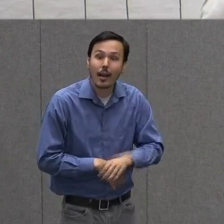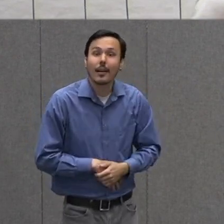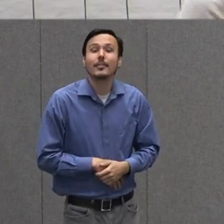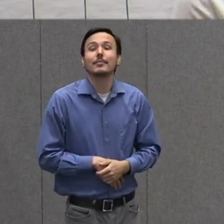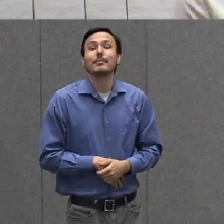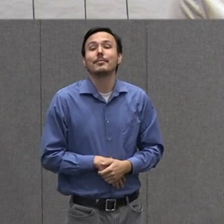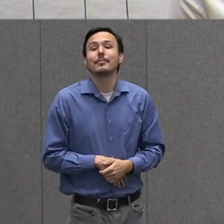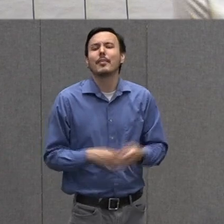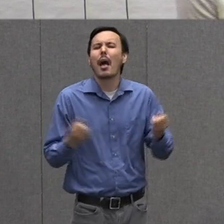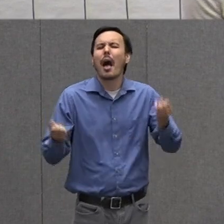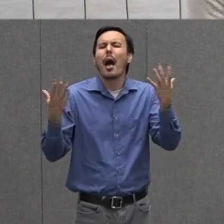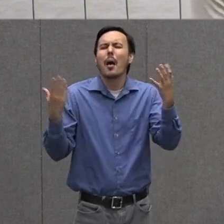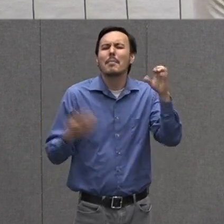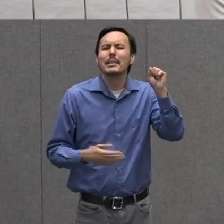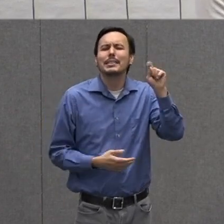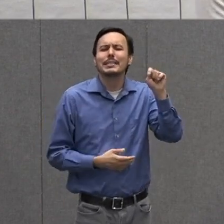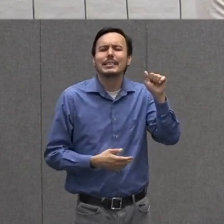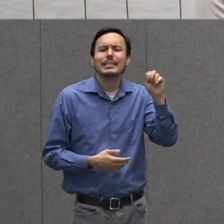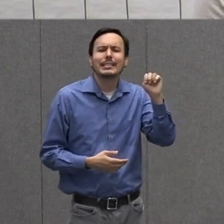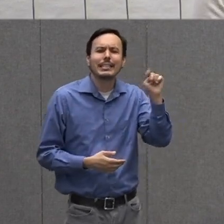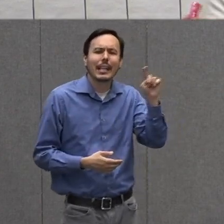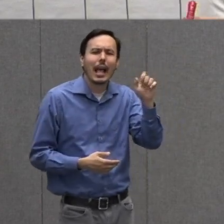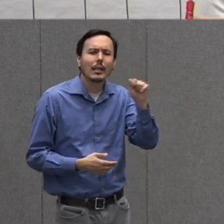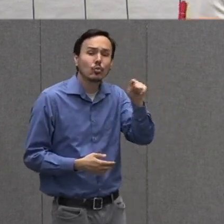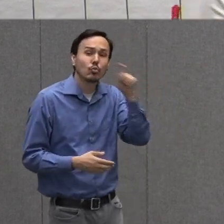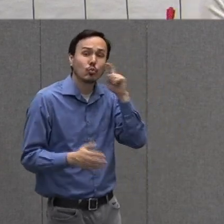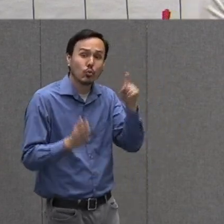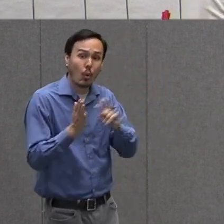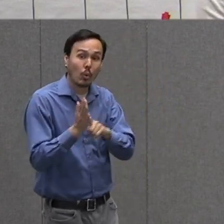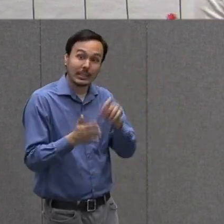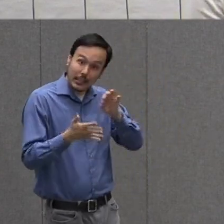How many stanzas were in this poem? Will you count them with me?